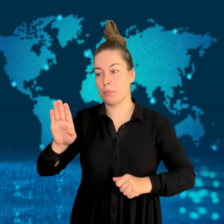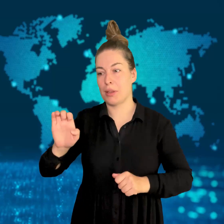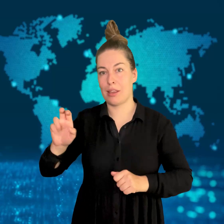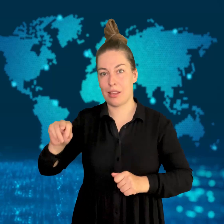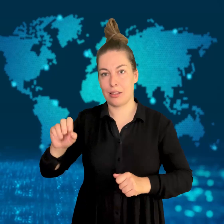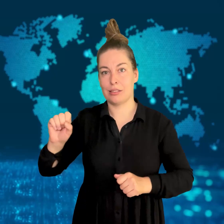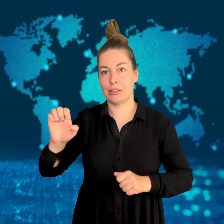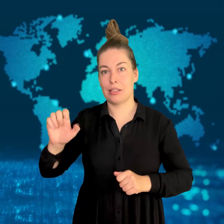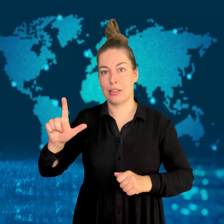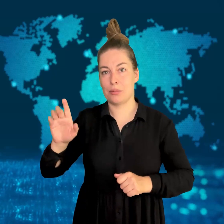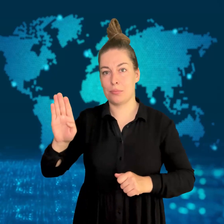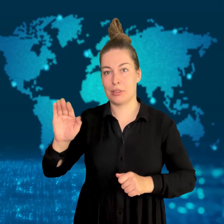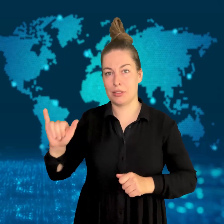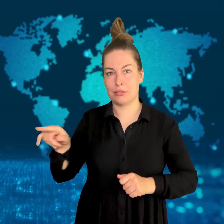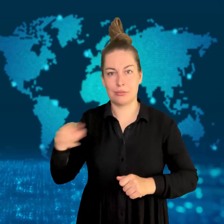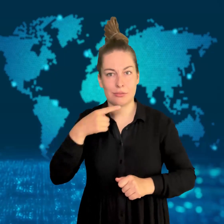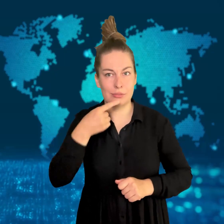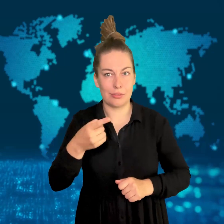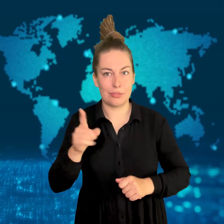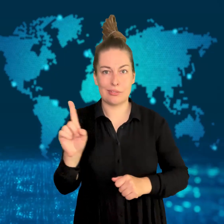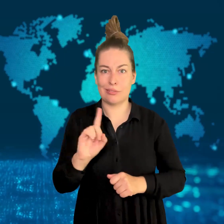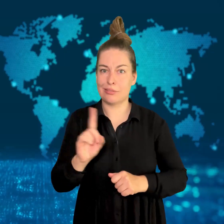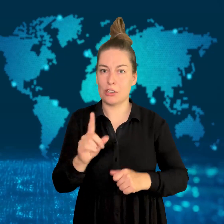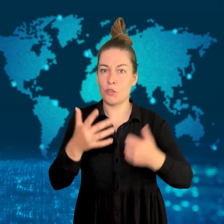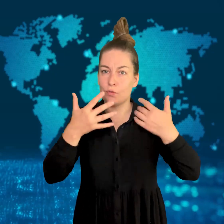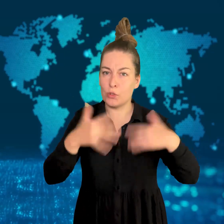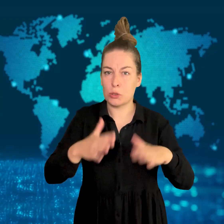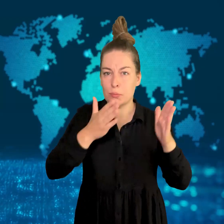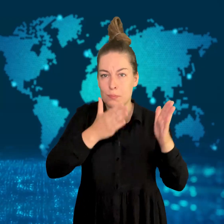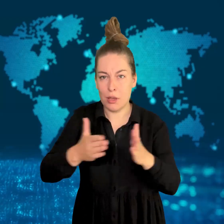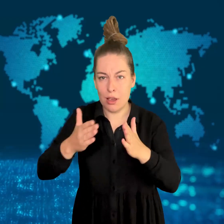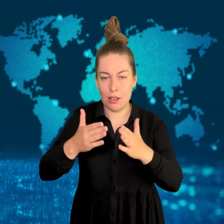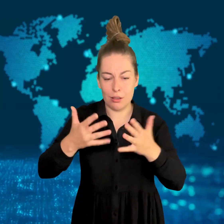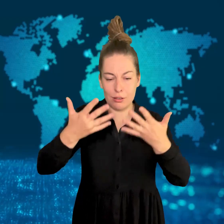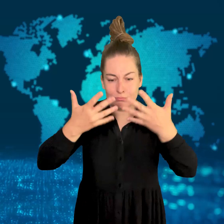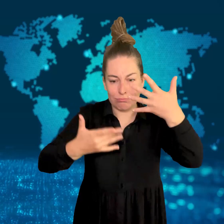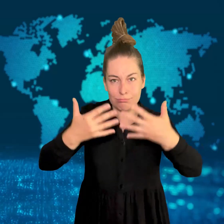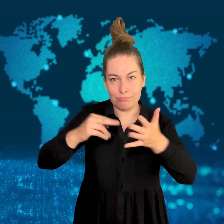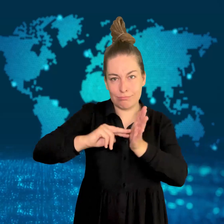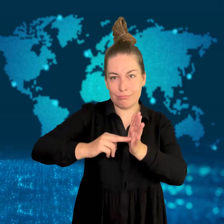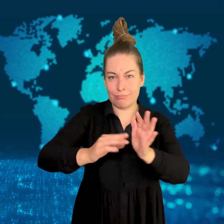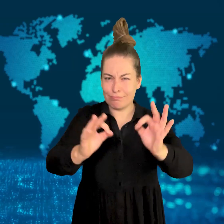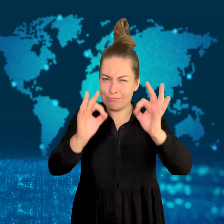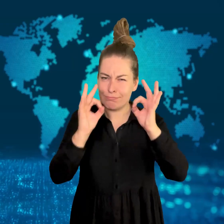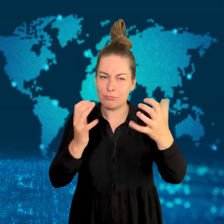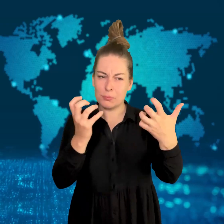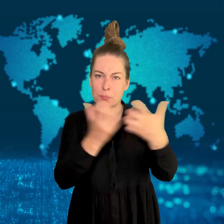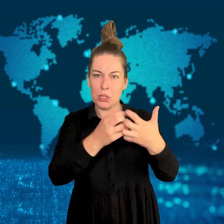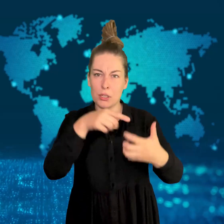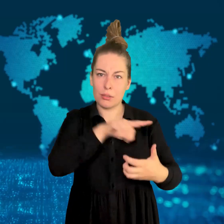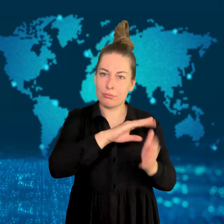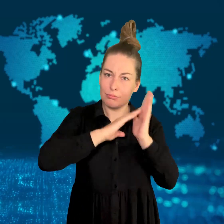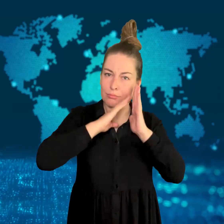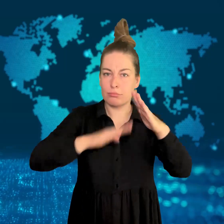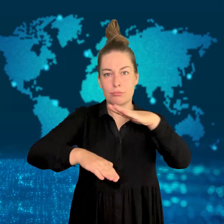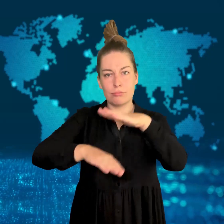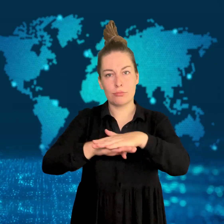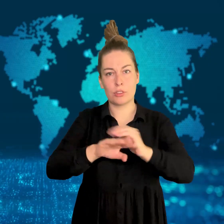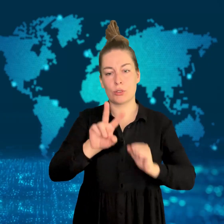said the barge has been "retrofitted" for around 222 people.